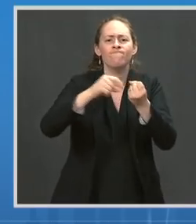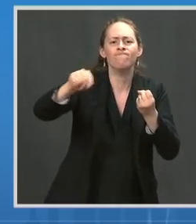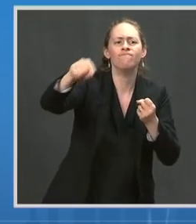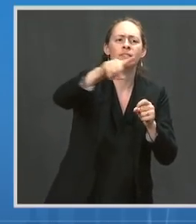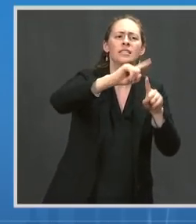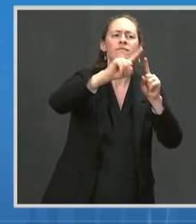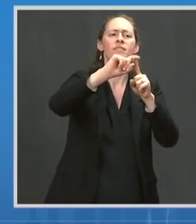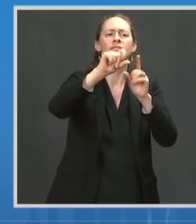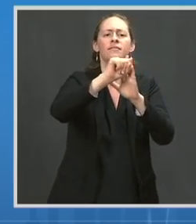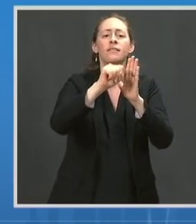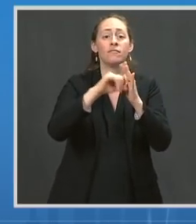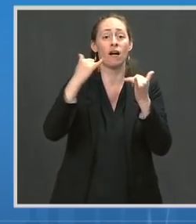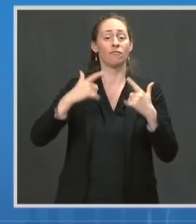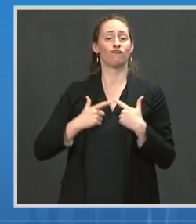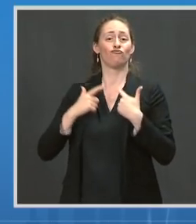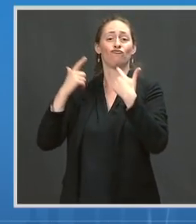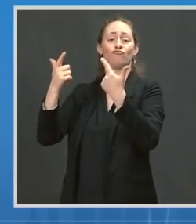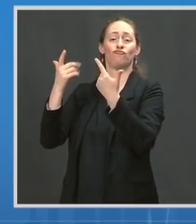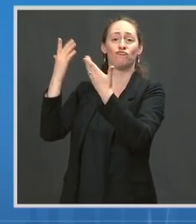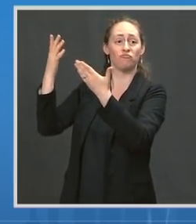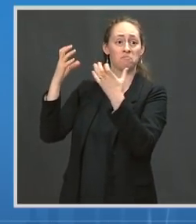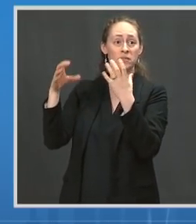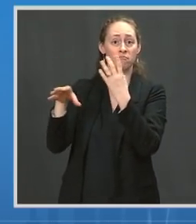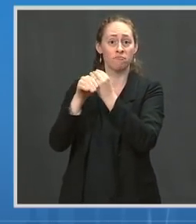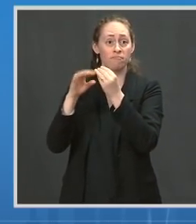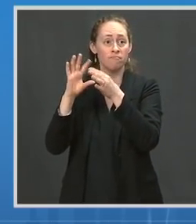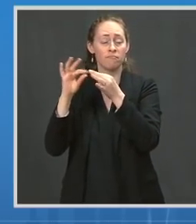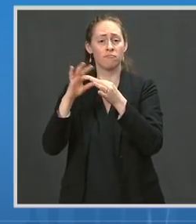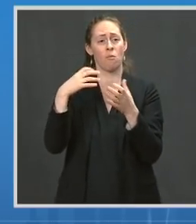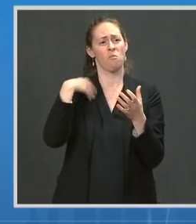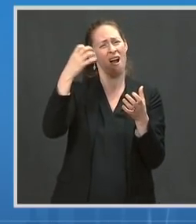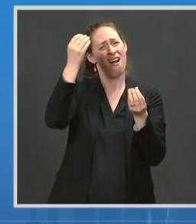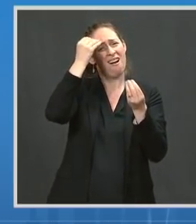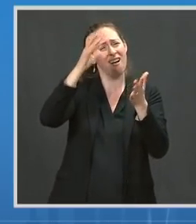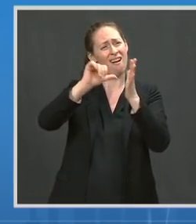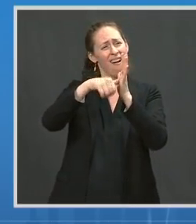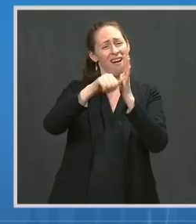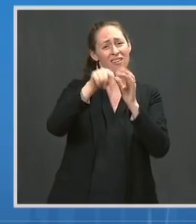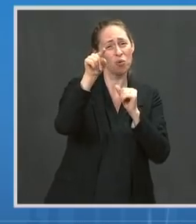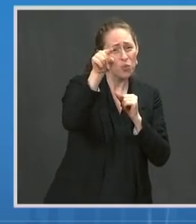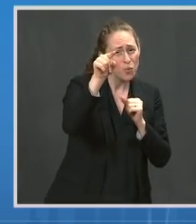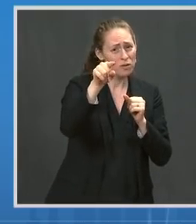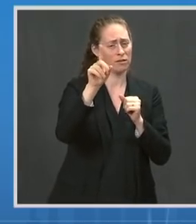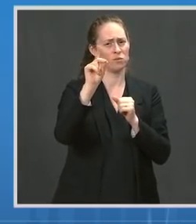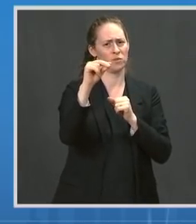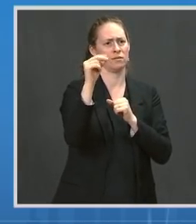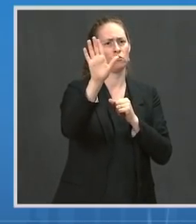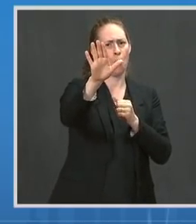I want to reiterate the role all of us have to play. We need everyone to do their part. We need all Americans to take the steps